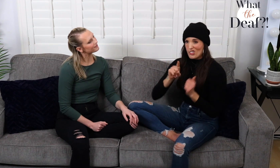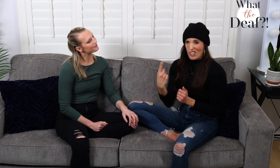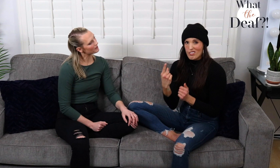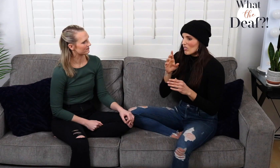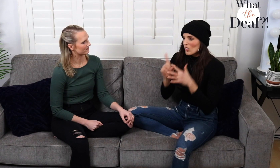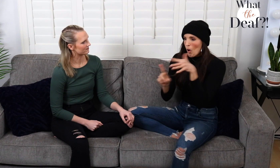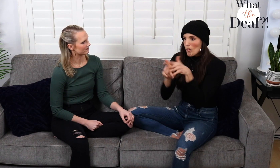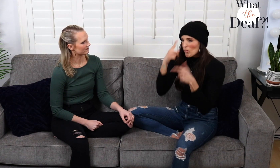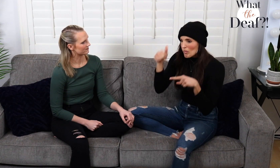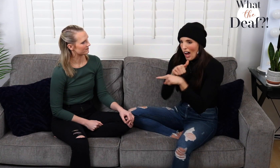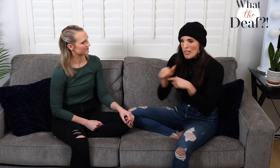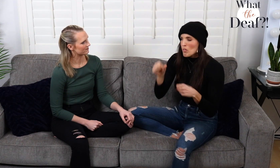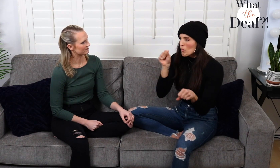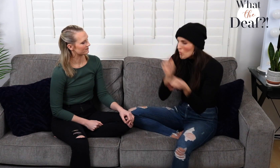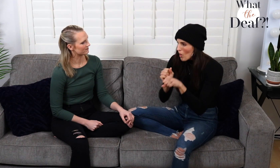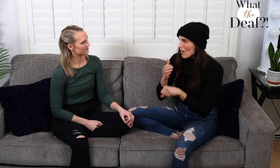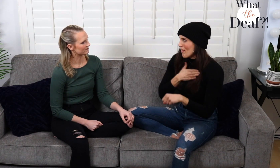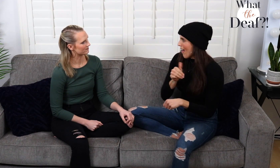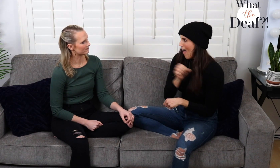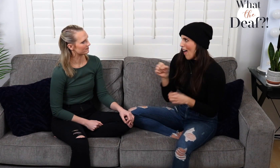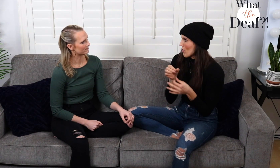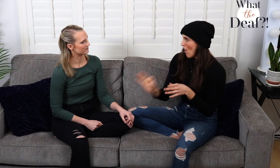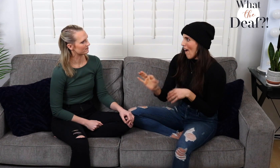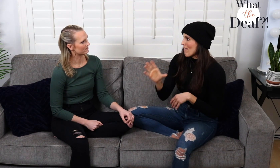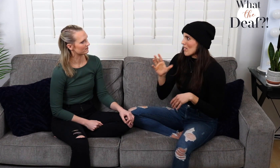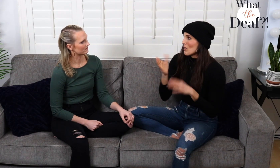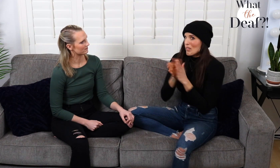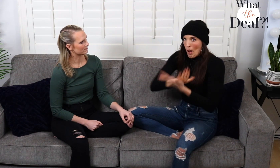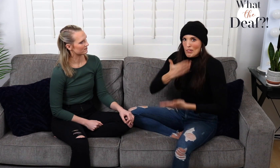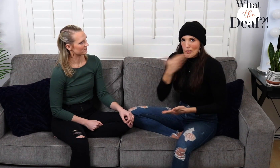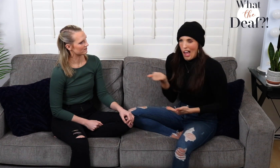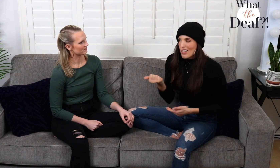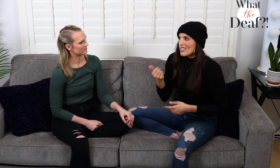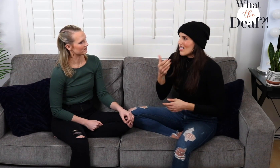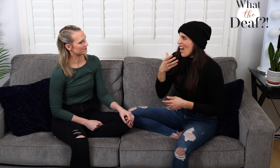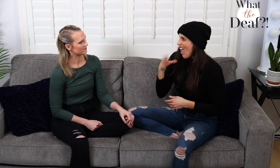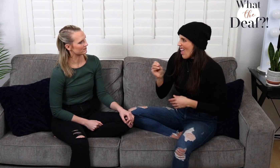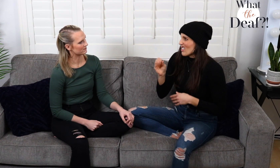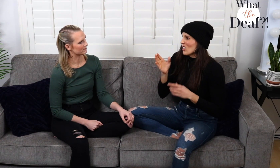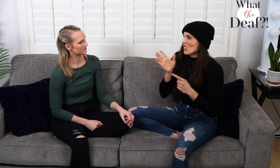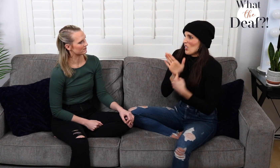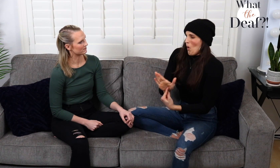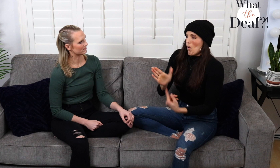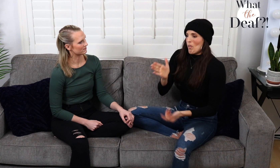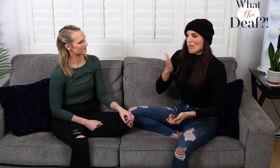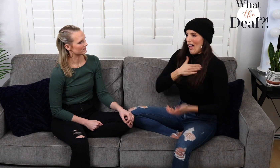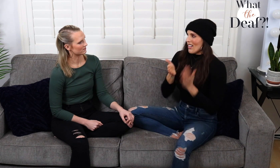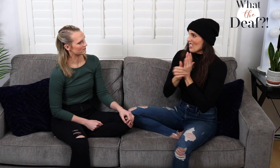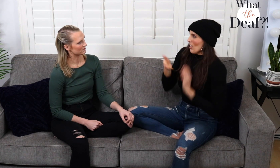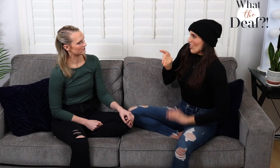other than just showing up for practice and working my ass off to become the best. And show